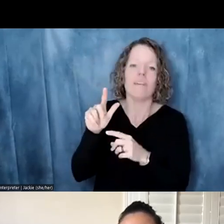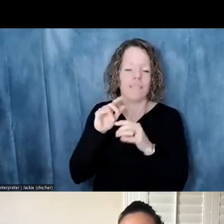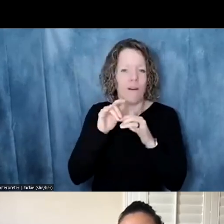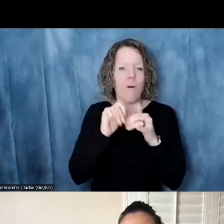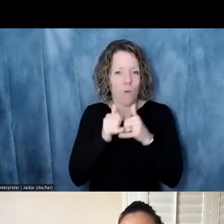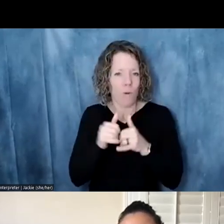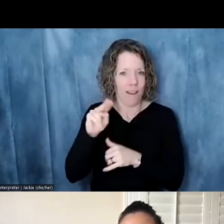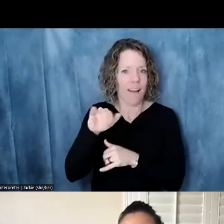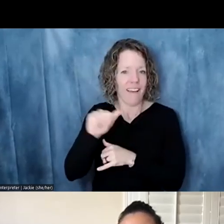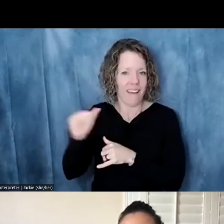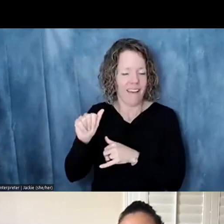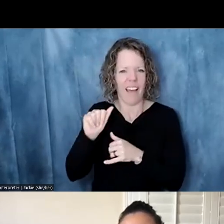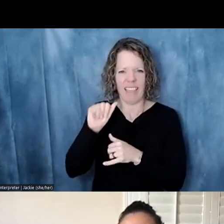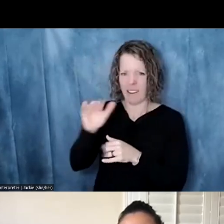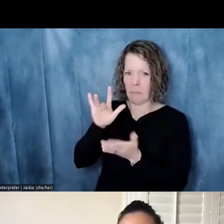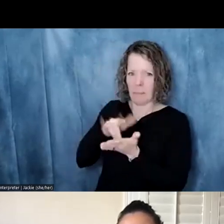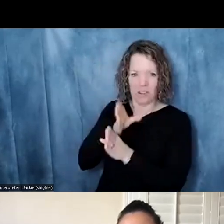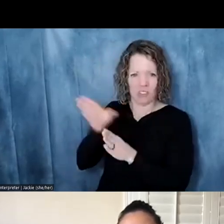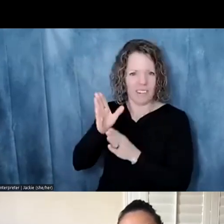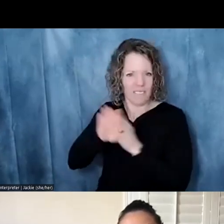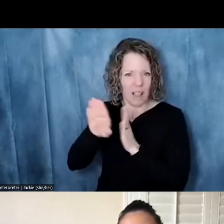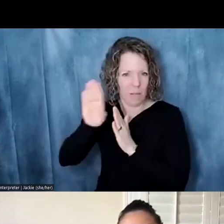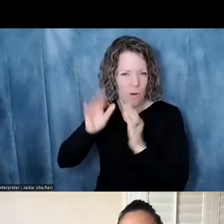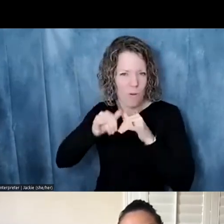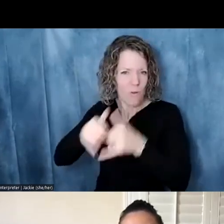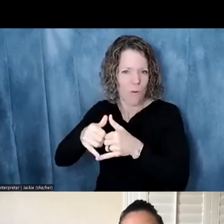develop and validate a deaf-accessible motivational enhancement treatment for